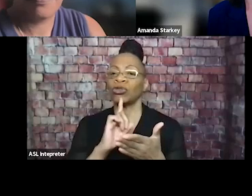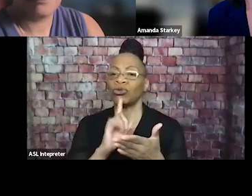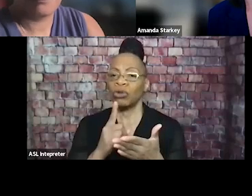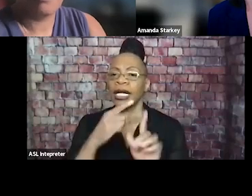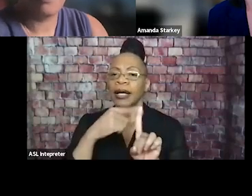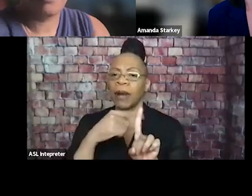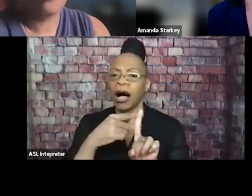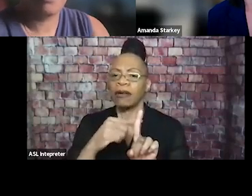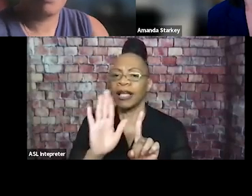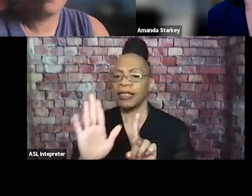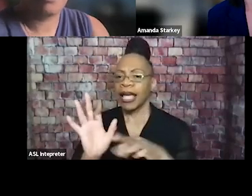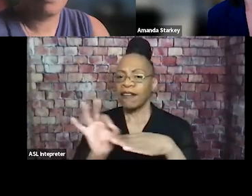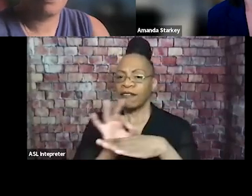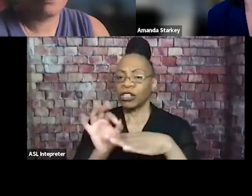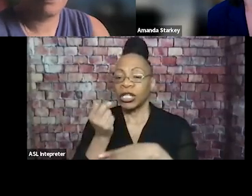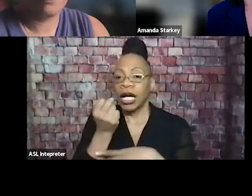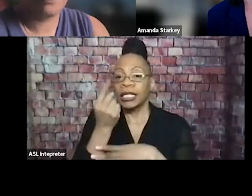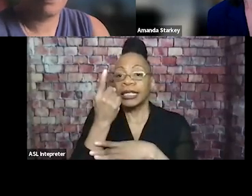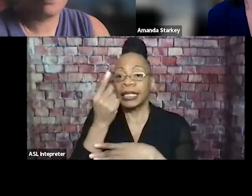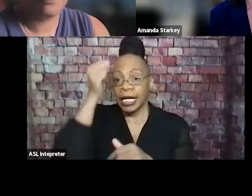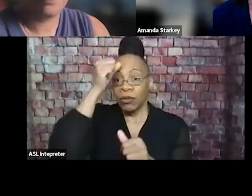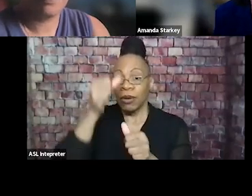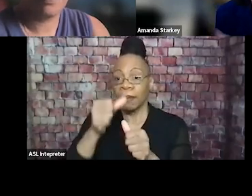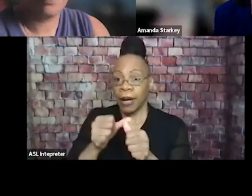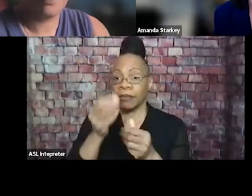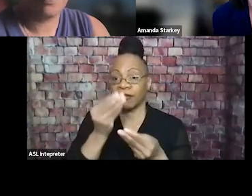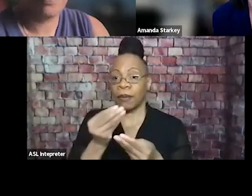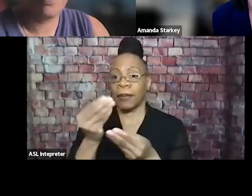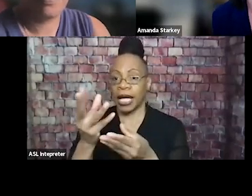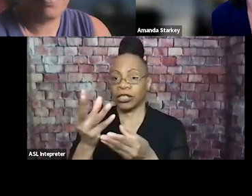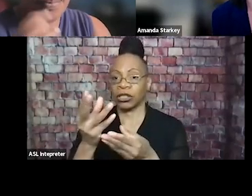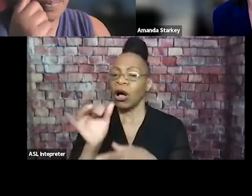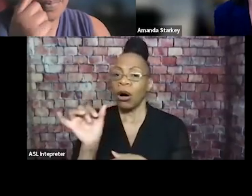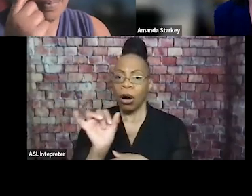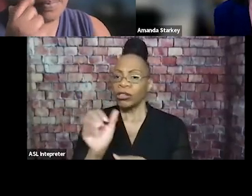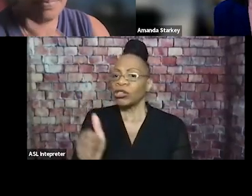and remembering information. And this goes for other roadblocks too.